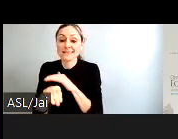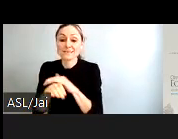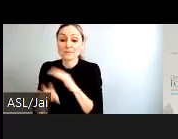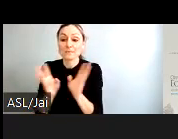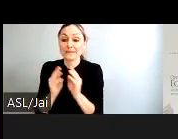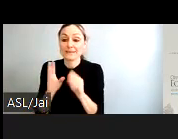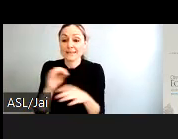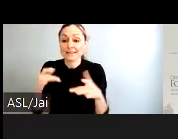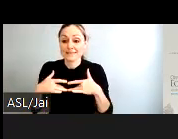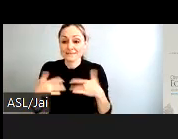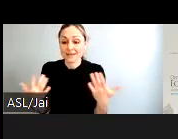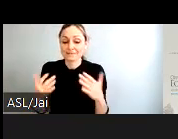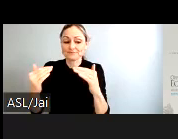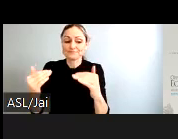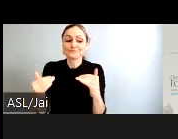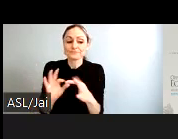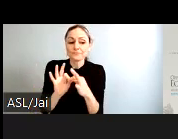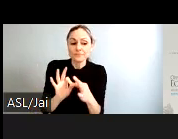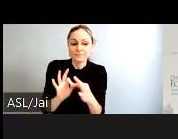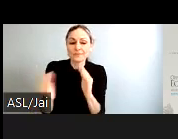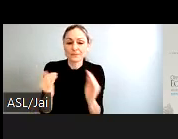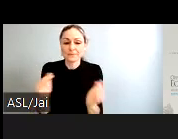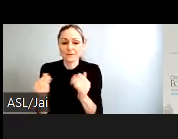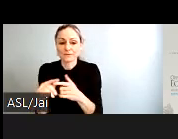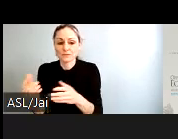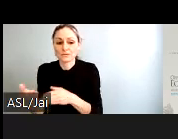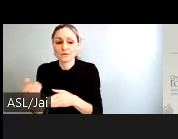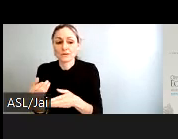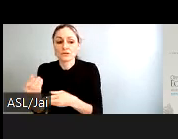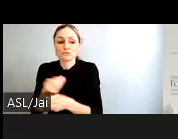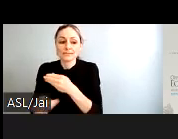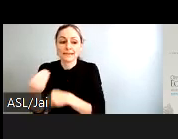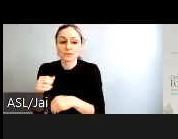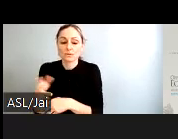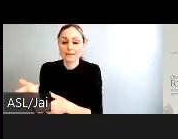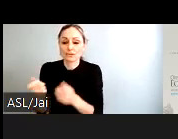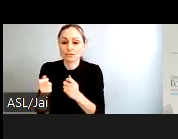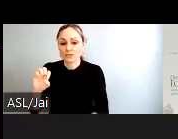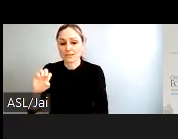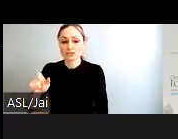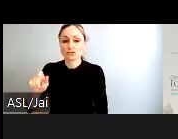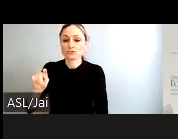Relational vs. Transactional or extractive. Have you ever experienced an interaction